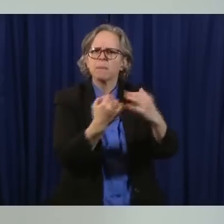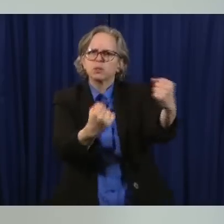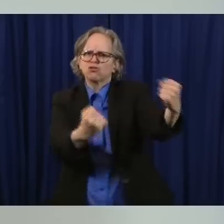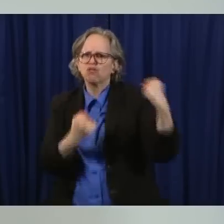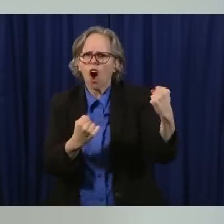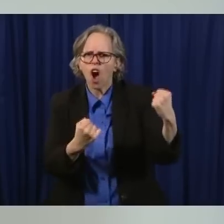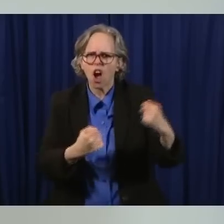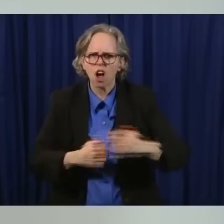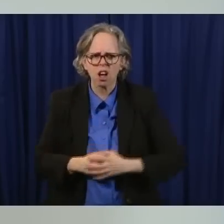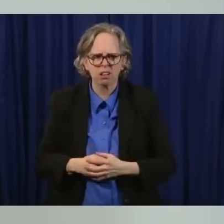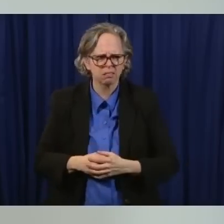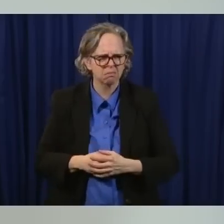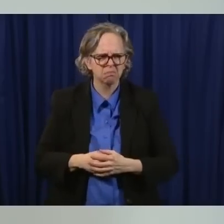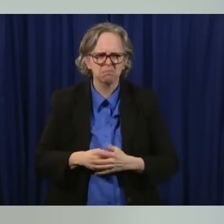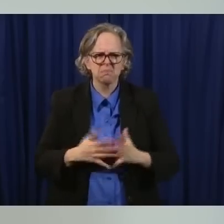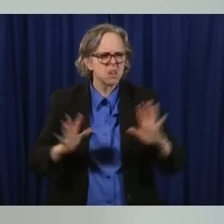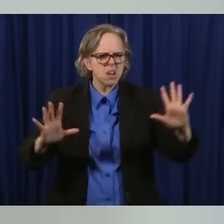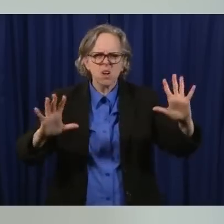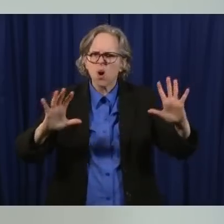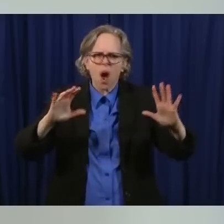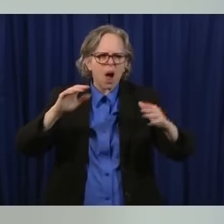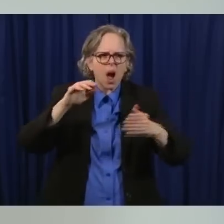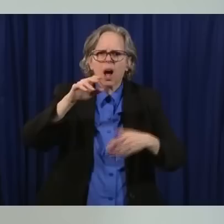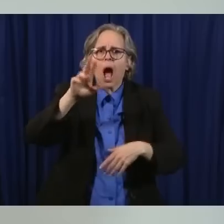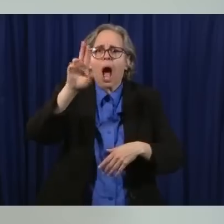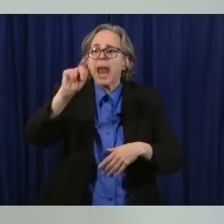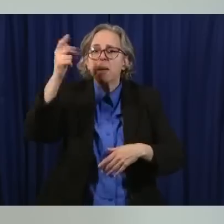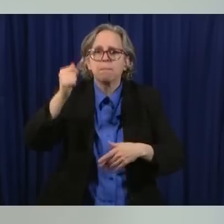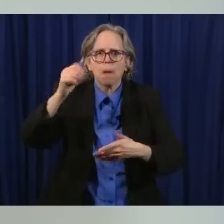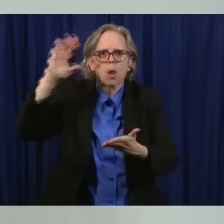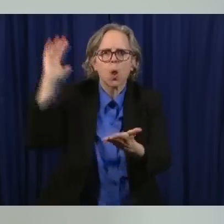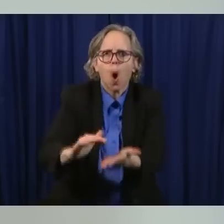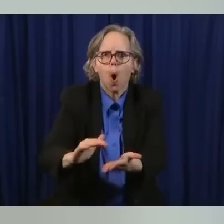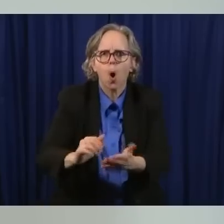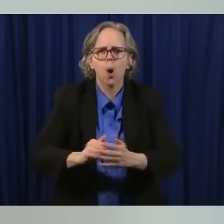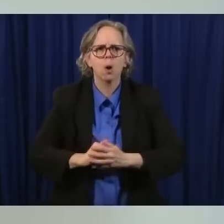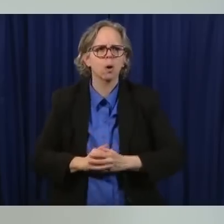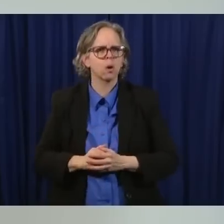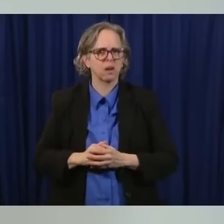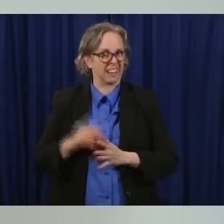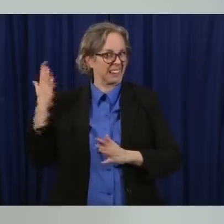PERSPECTIVE FOR FOLKS. IN MARCH OF THIS YEAR, THE BEGINNING OF MARCH, WE HAD 5.6 MILLION PEOPLE IN OHIO WORKING.